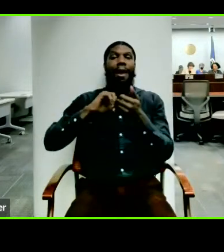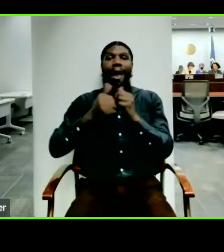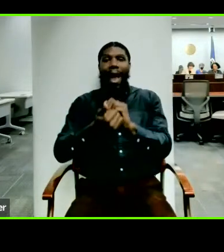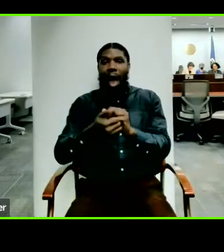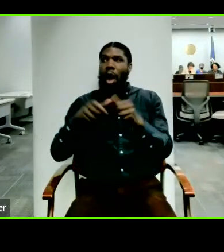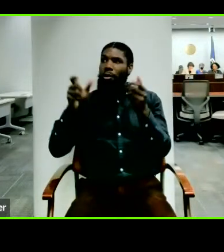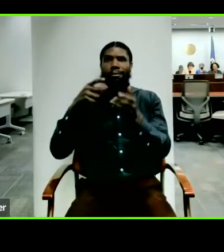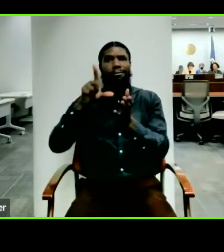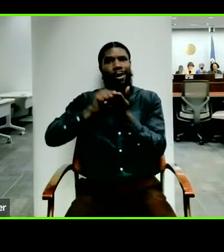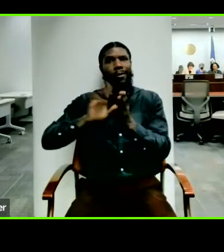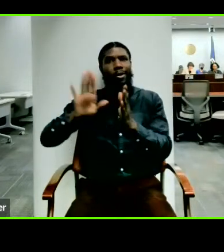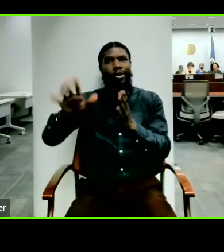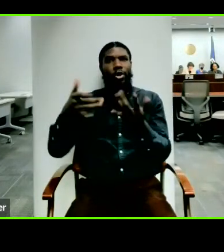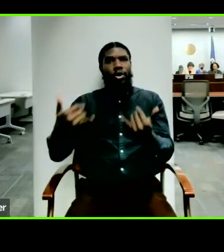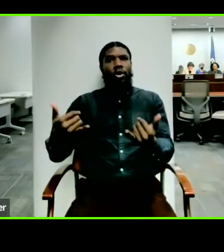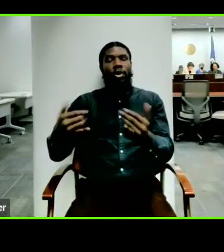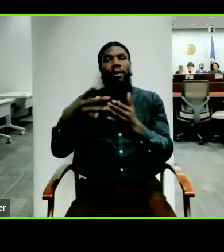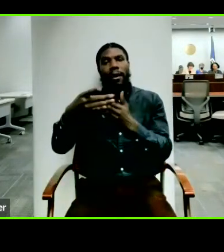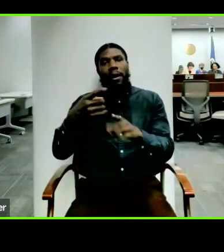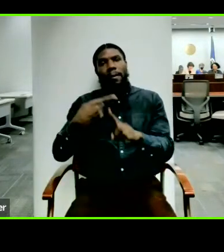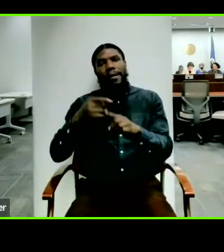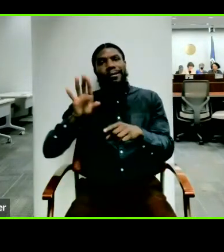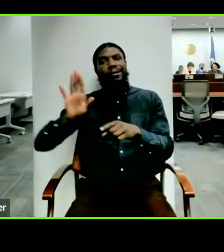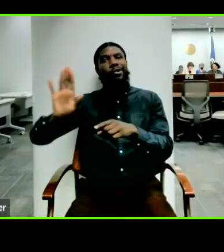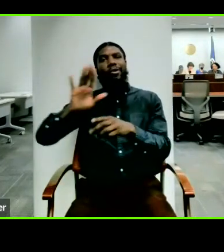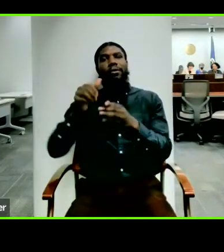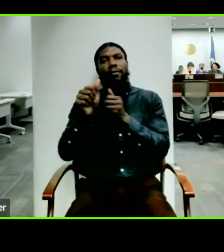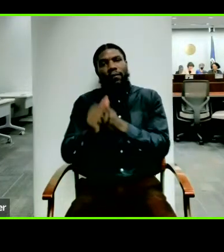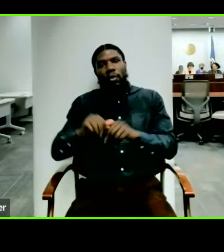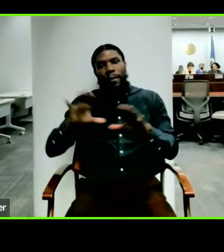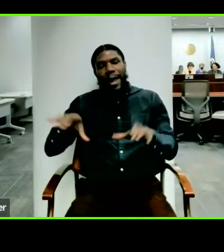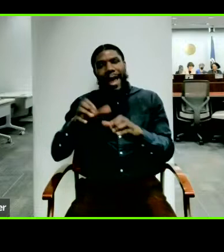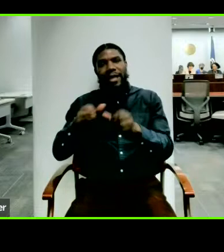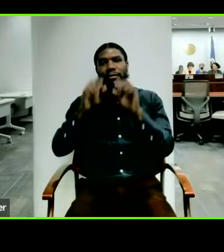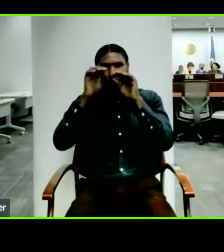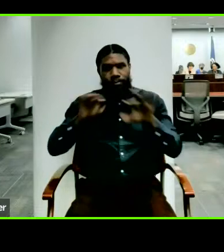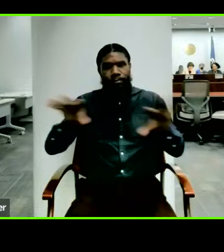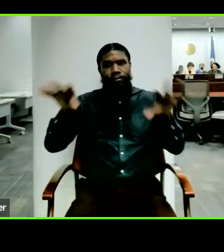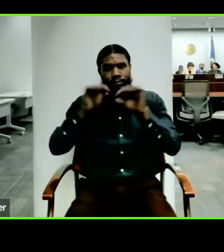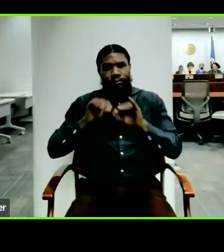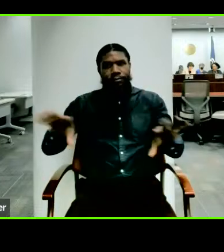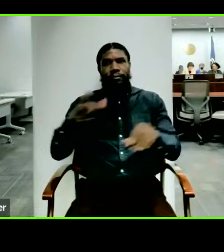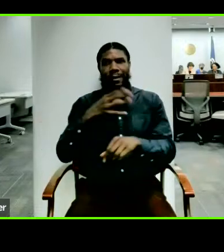guidance and its enforcement actions in eradicating religious discrimination.